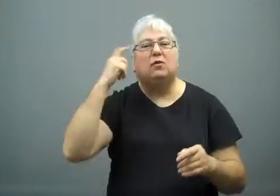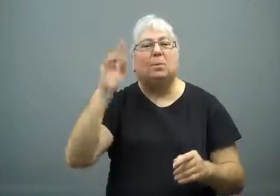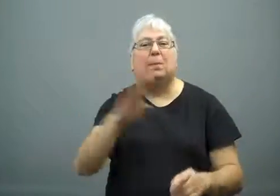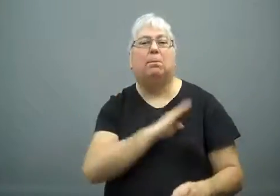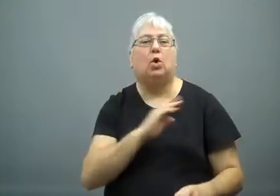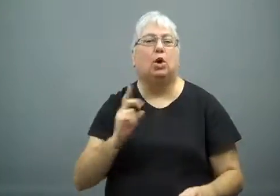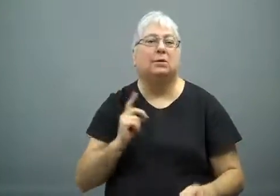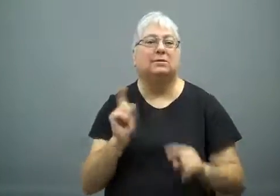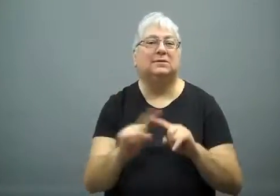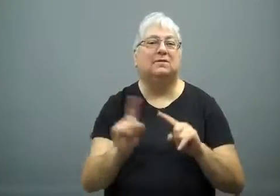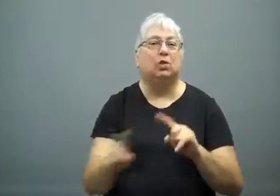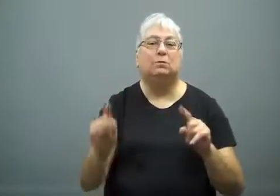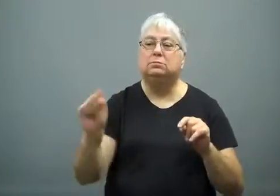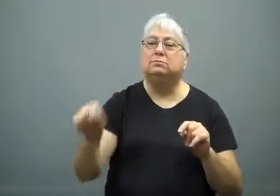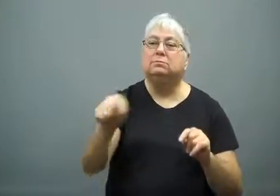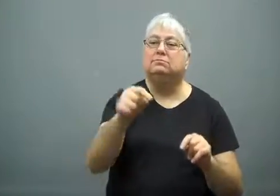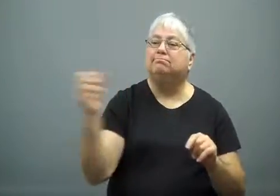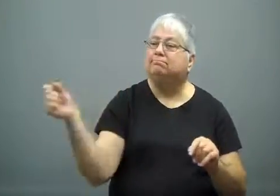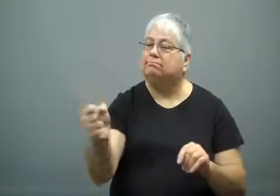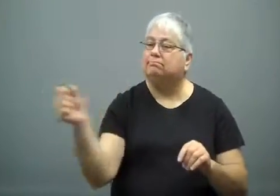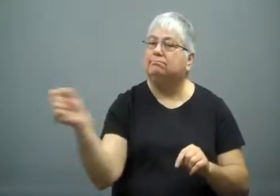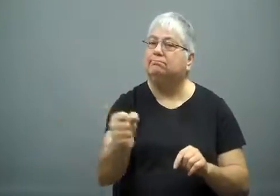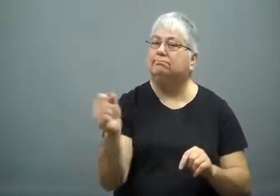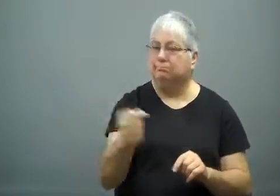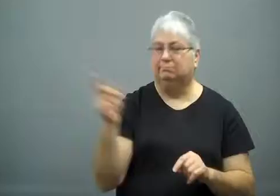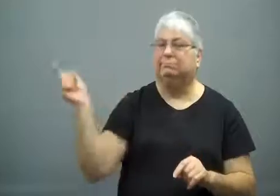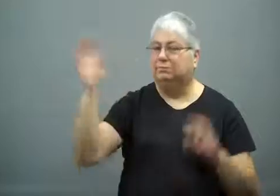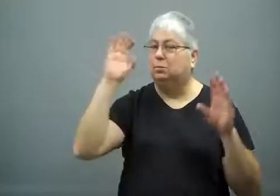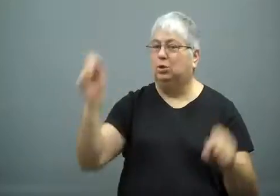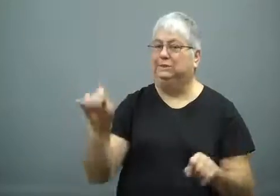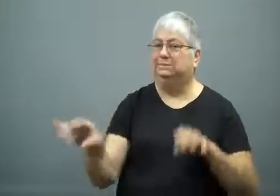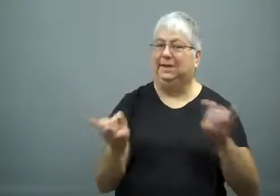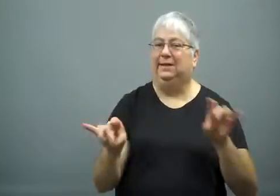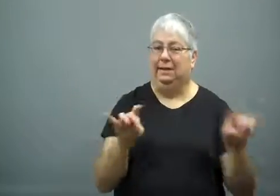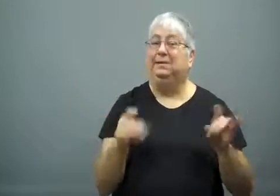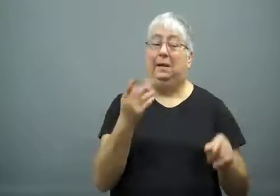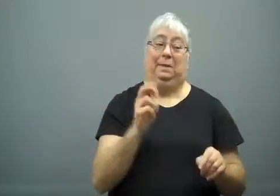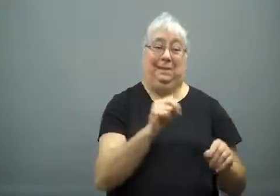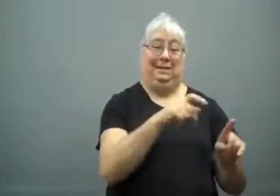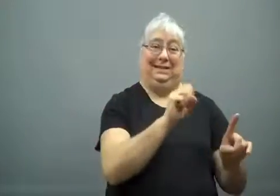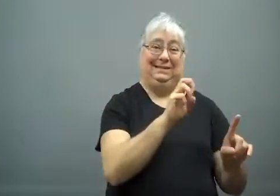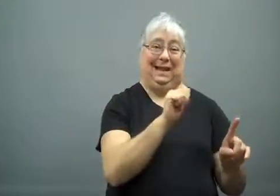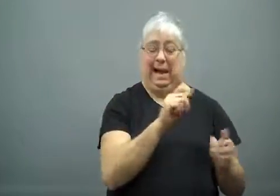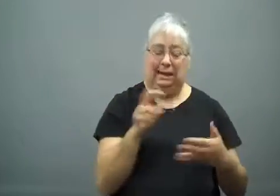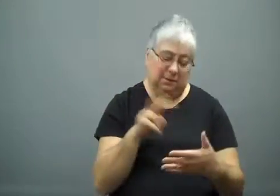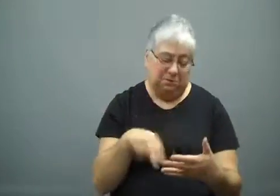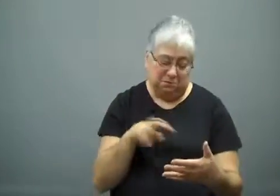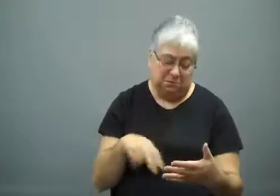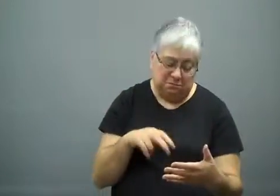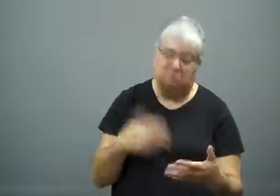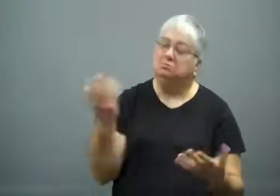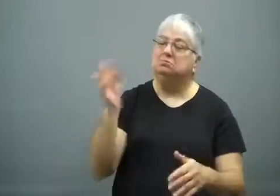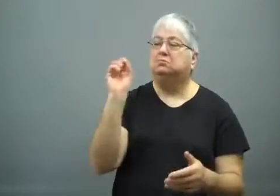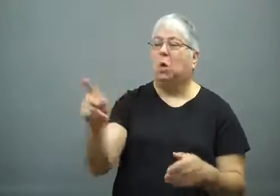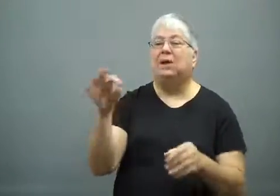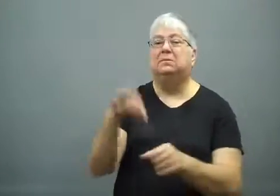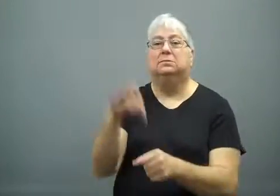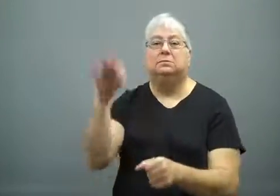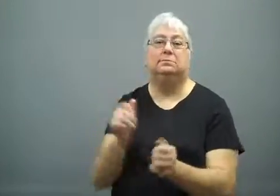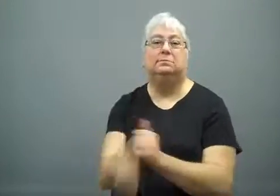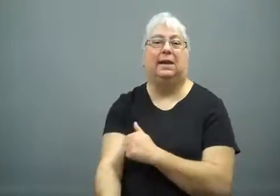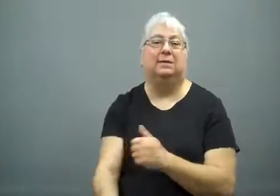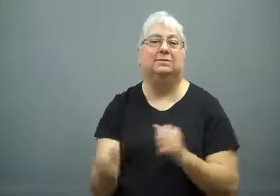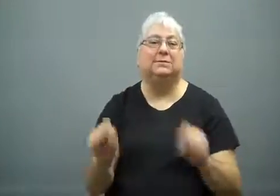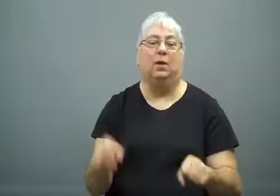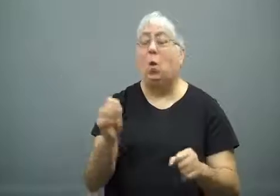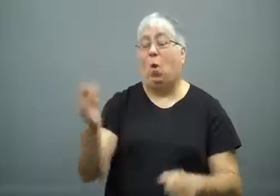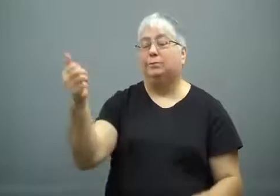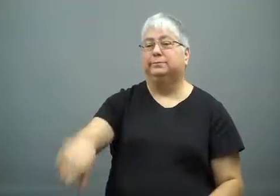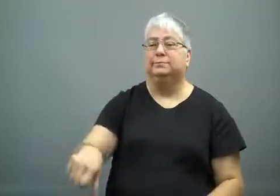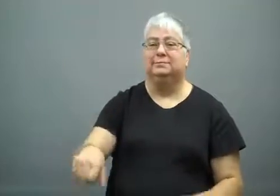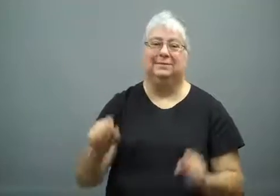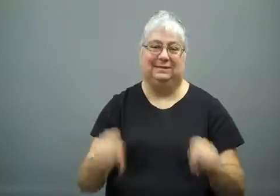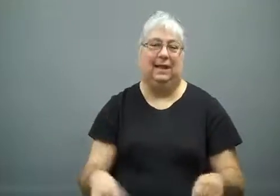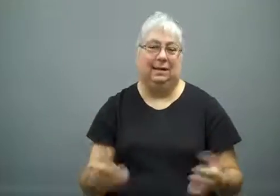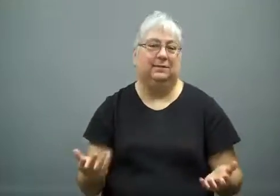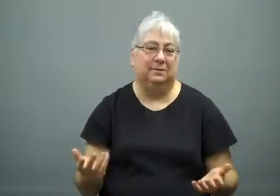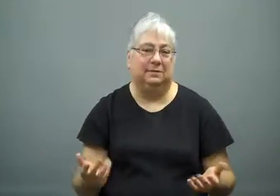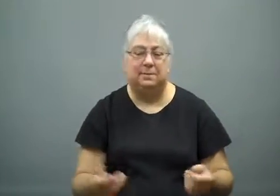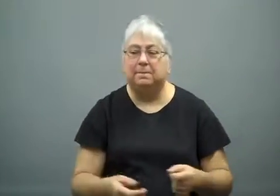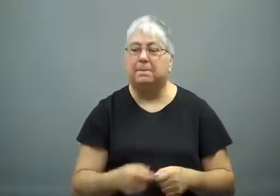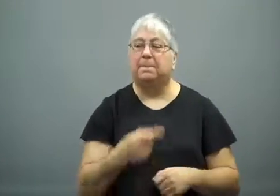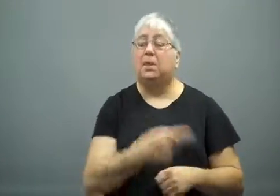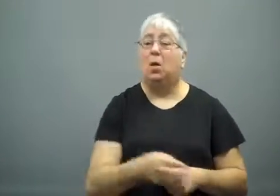and various government board seats. The Senate debates them and votes